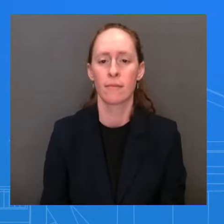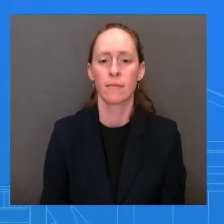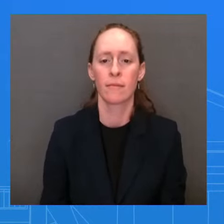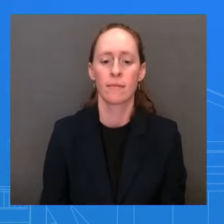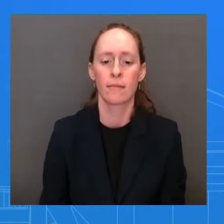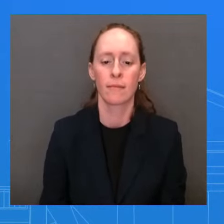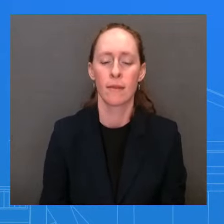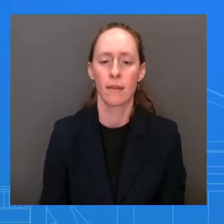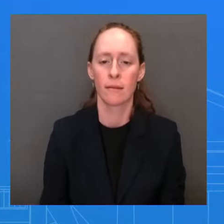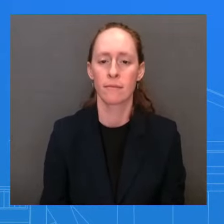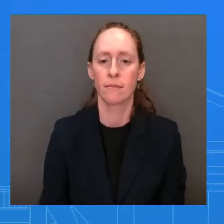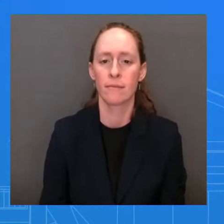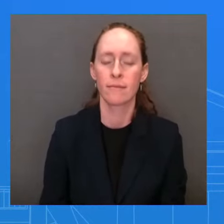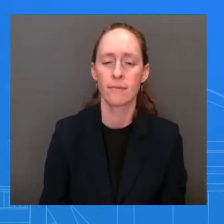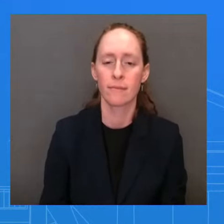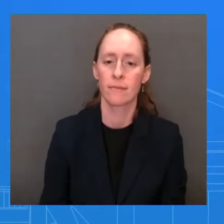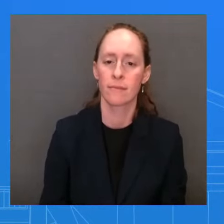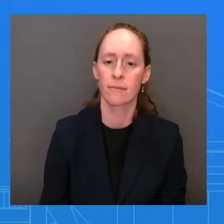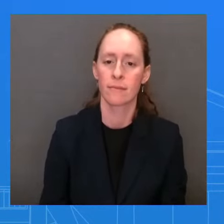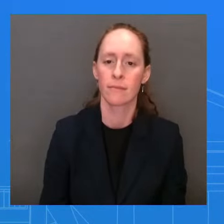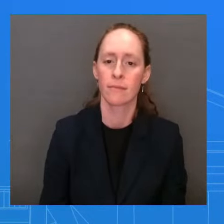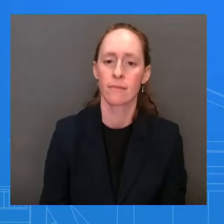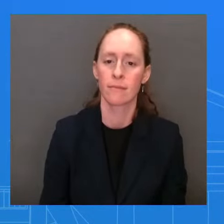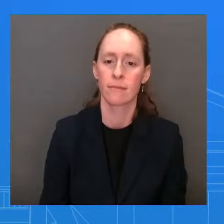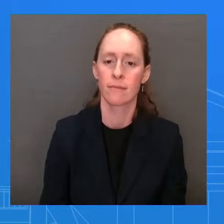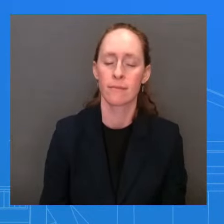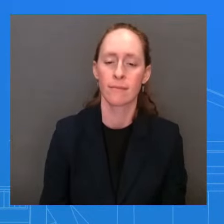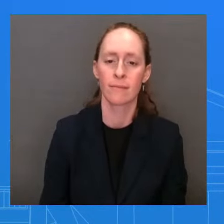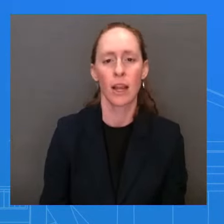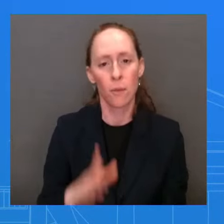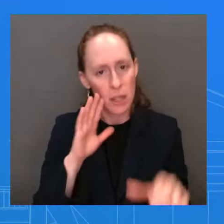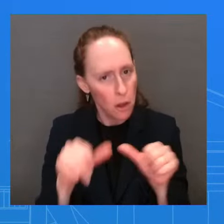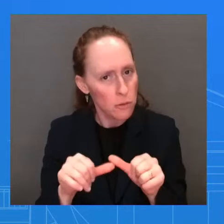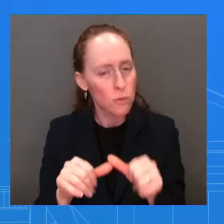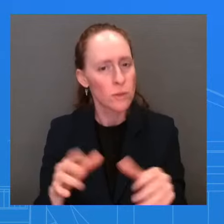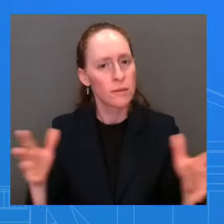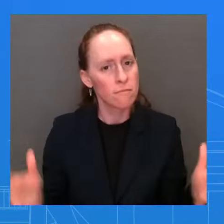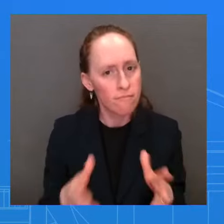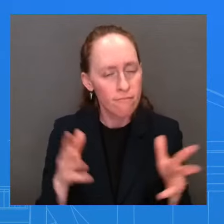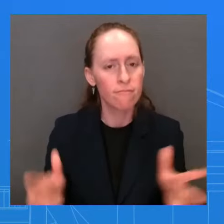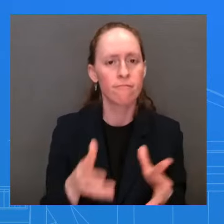of a return to civilian government in Sudan. Look -- and you've hear- -- you've heard us say before: